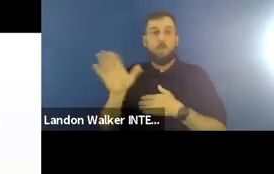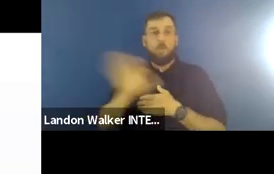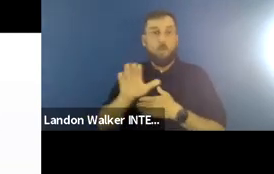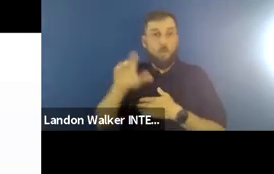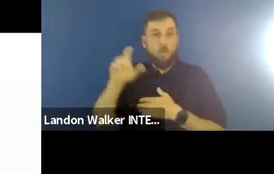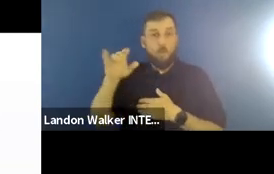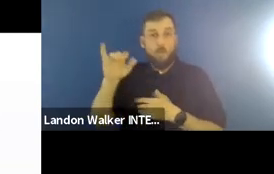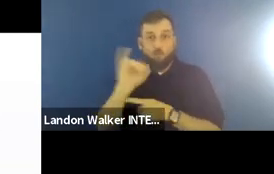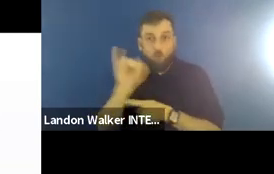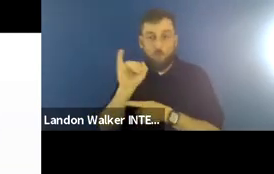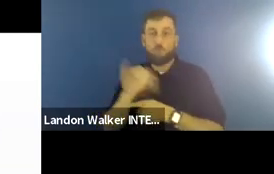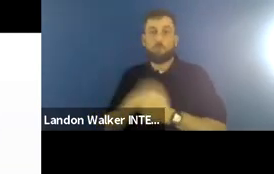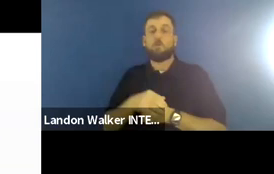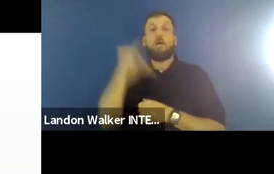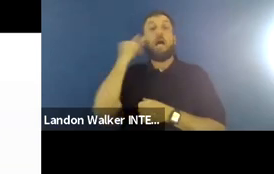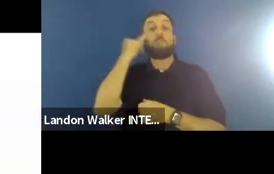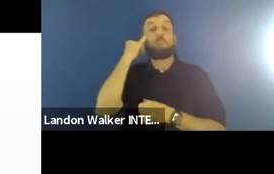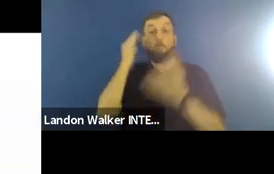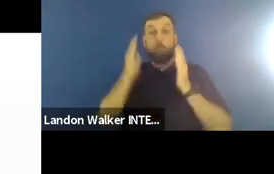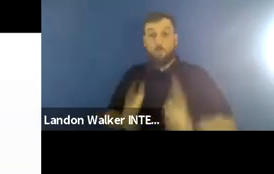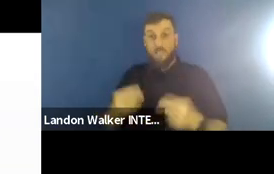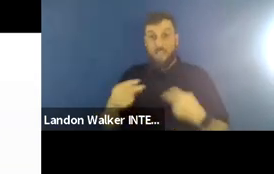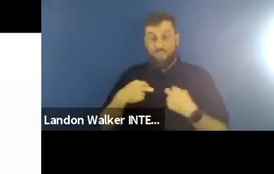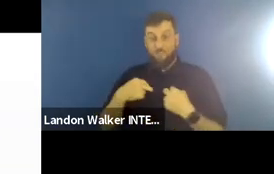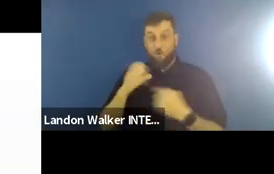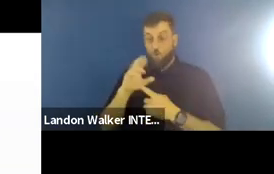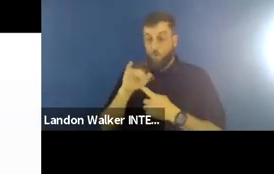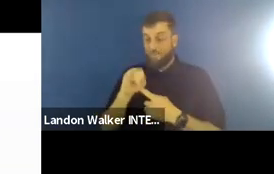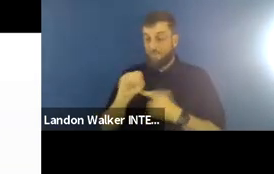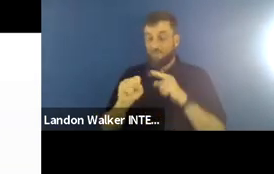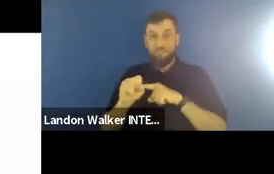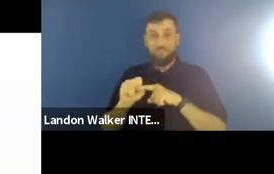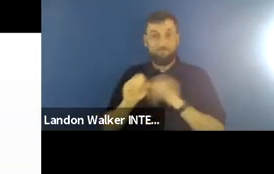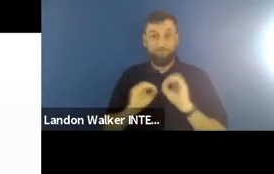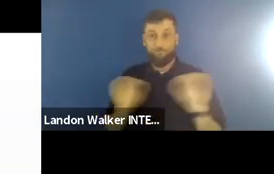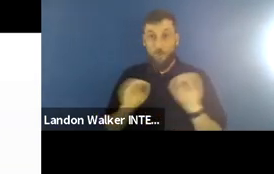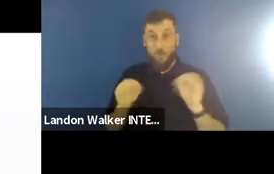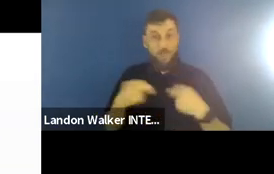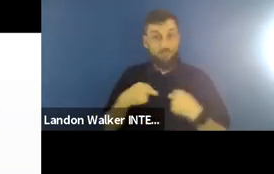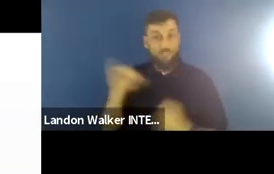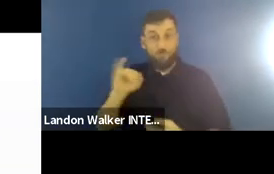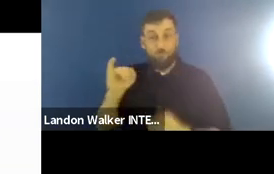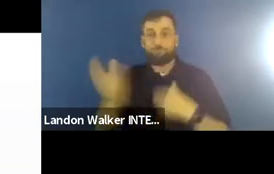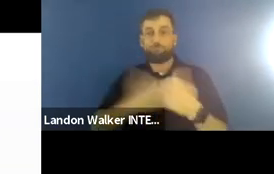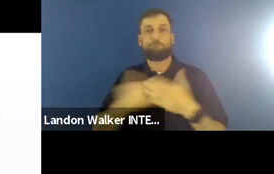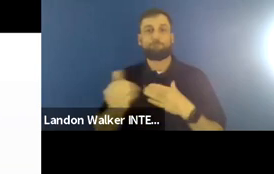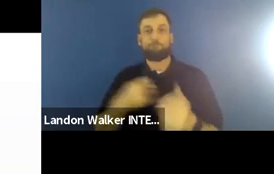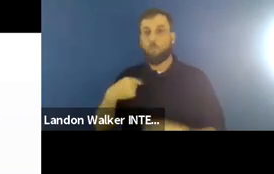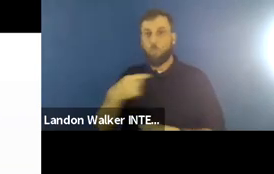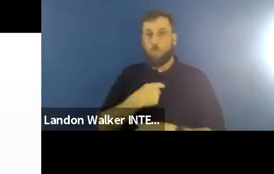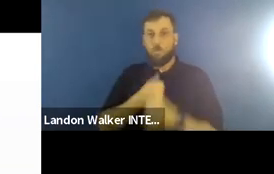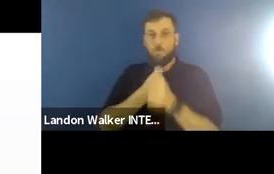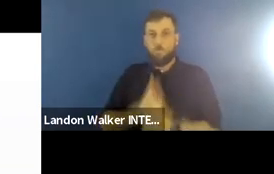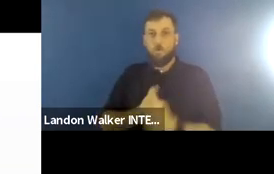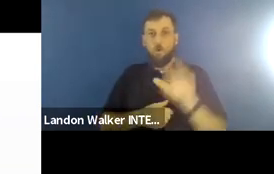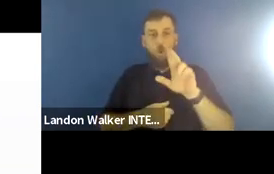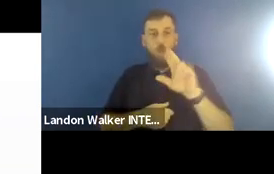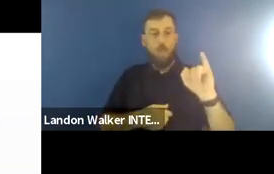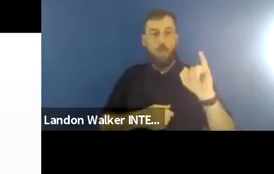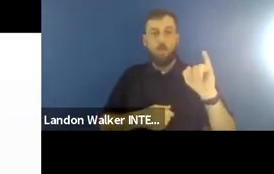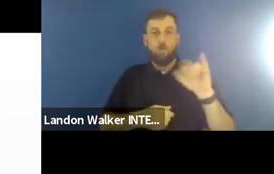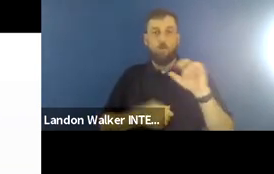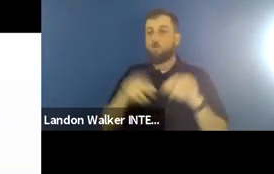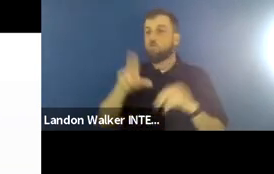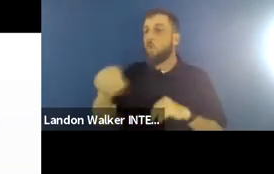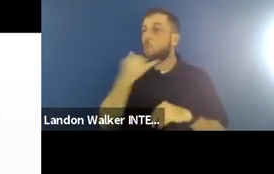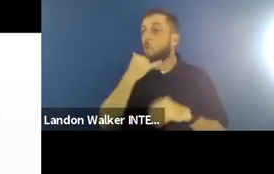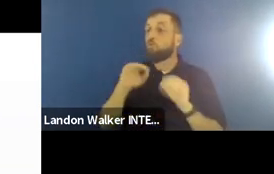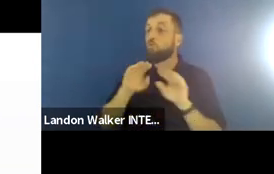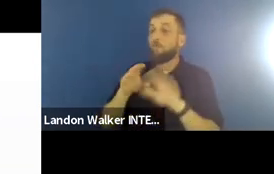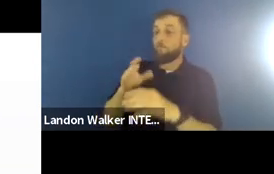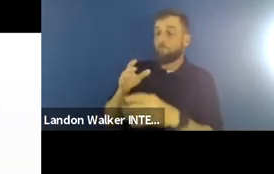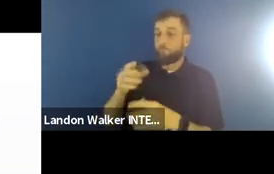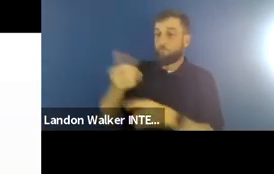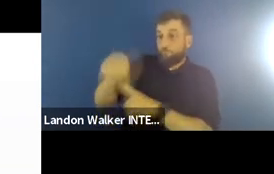If someone is having a mental health crisis and they come to the birth center and they don't have insurance, we still we operate under our eyes No Wrong Door policy so we don't tell them no we still provide services.